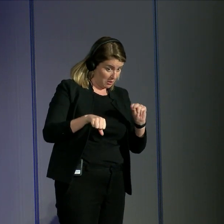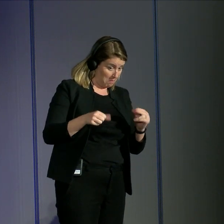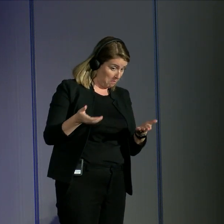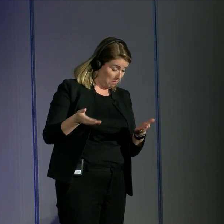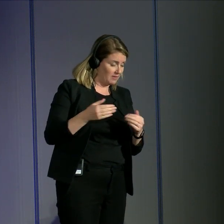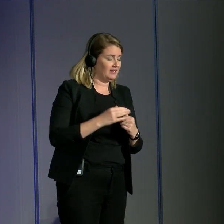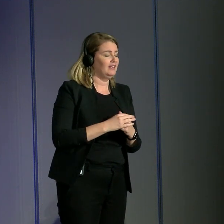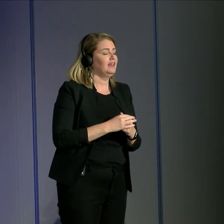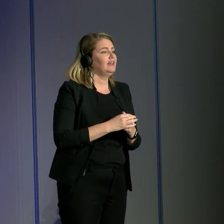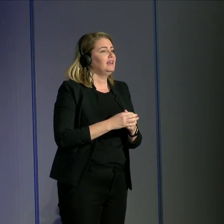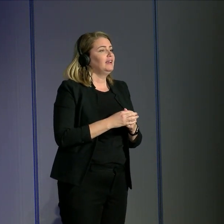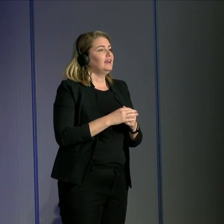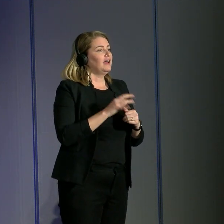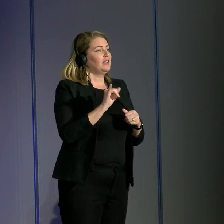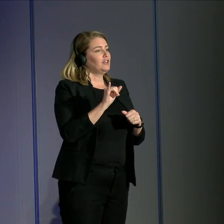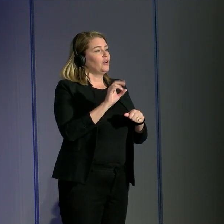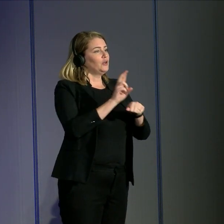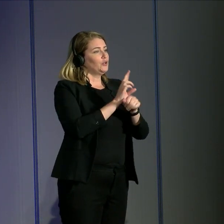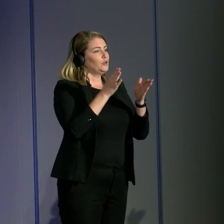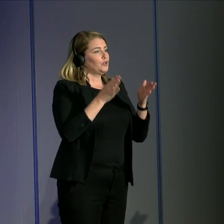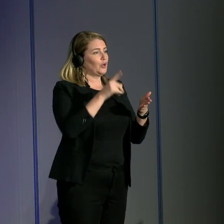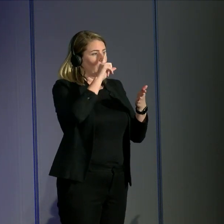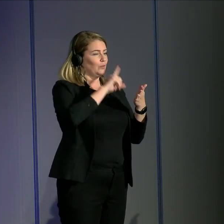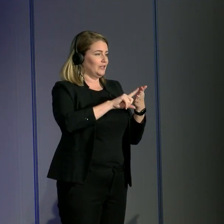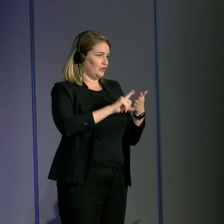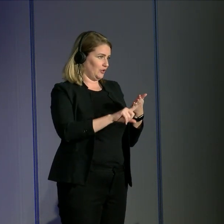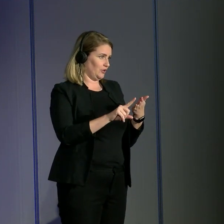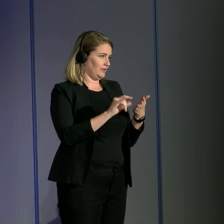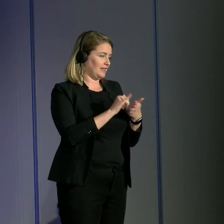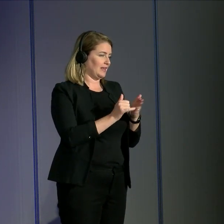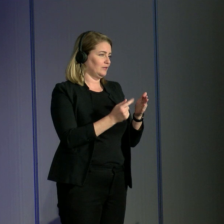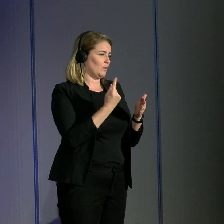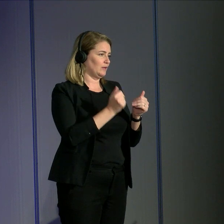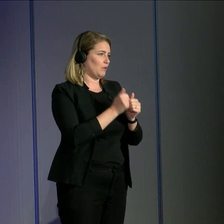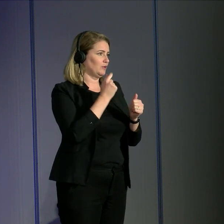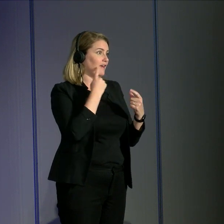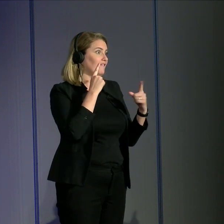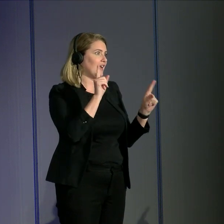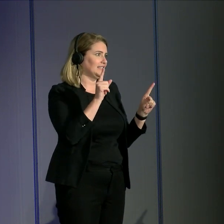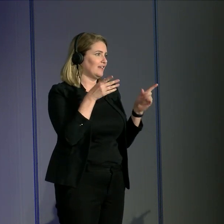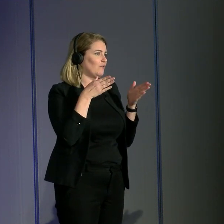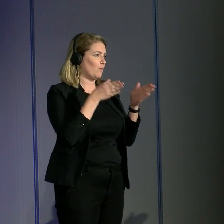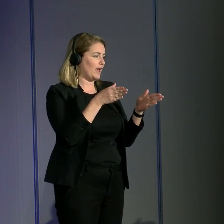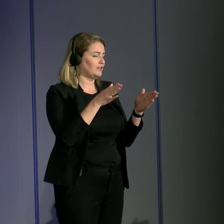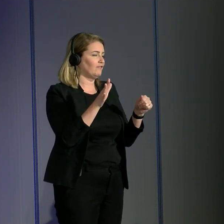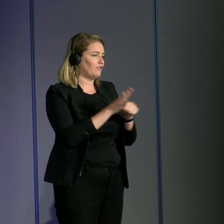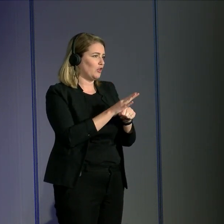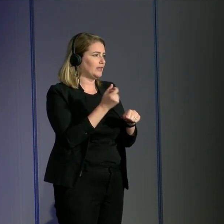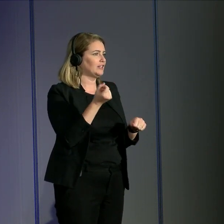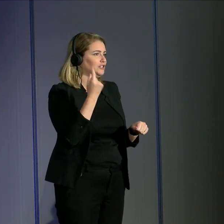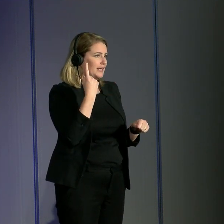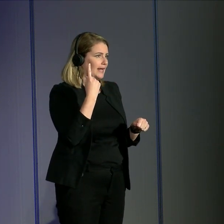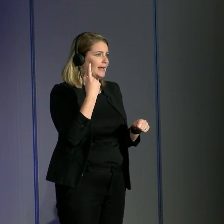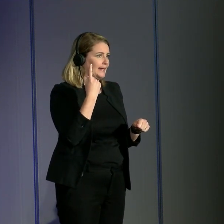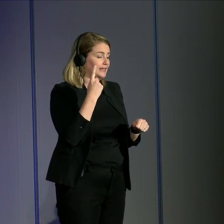And then user research, which is obviously one of the effective ways are for use of your